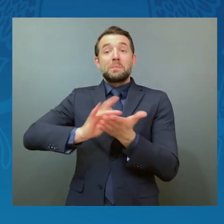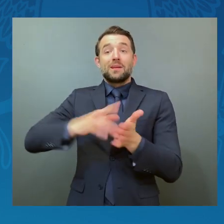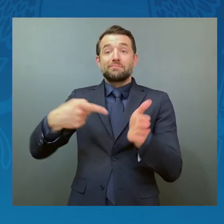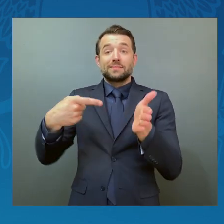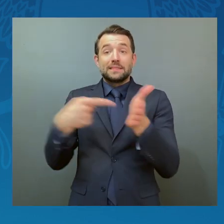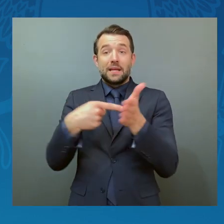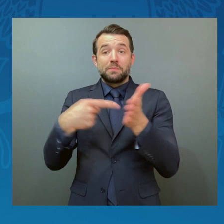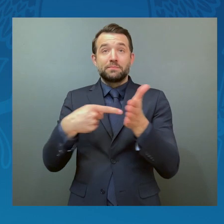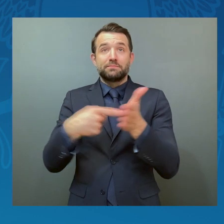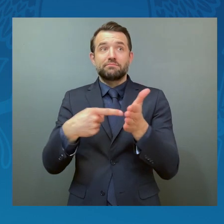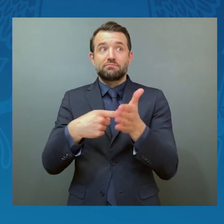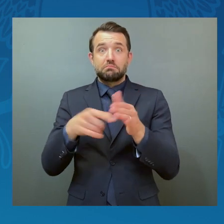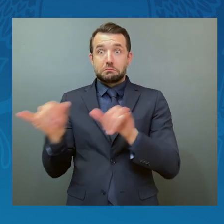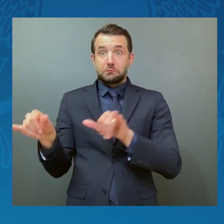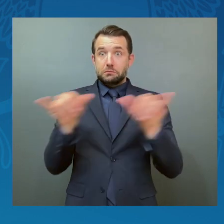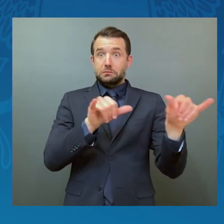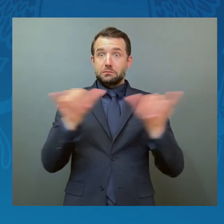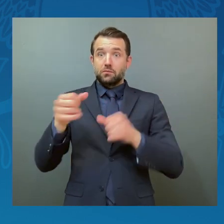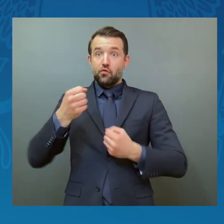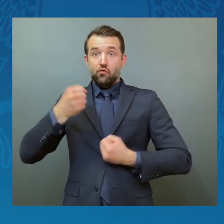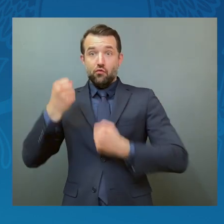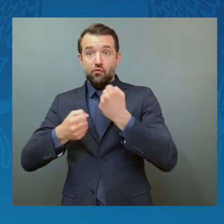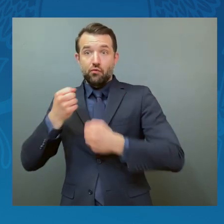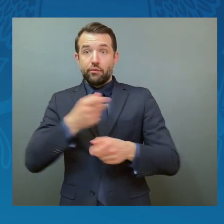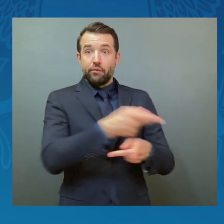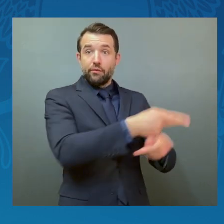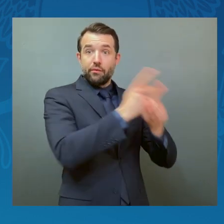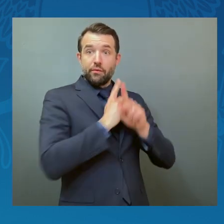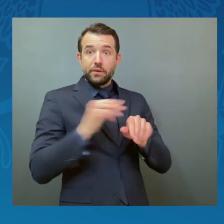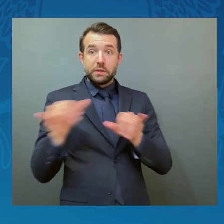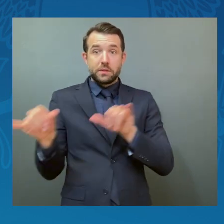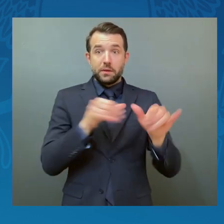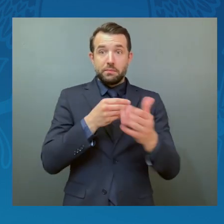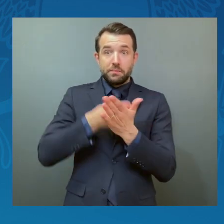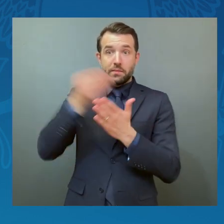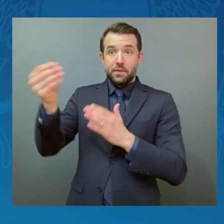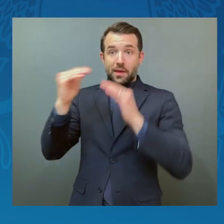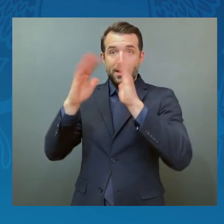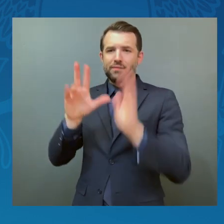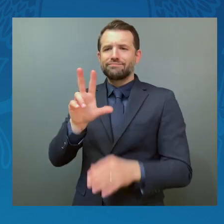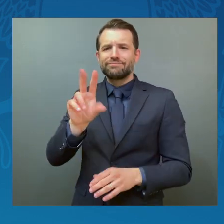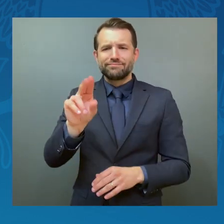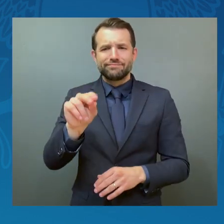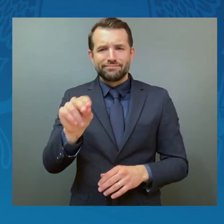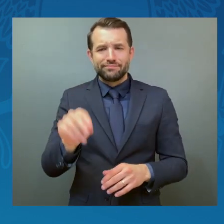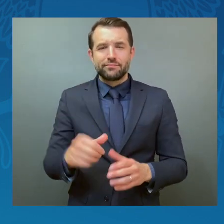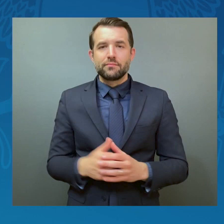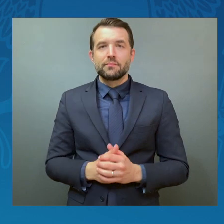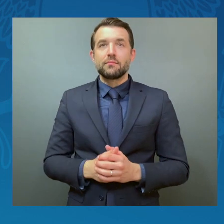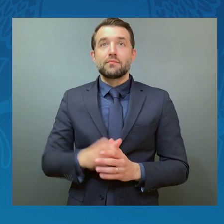for getting sick or caring for loved ones, and it's far past time that we change our practices as a federal government to reflect that.